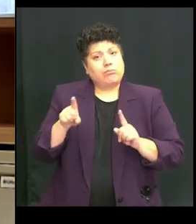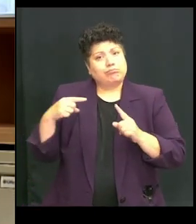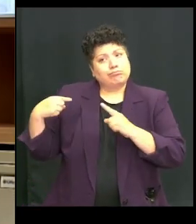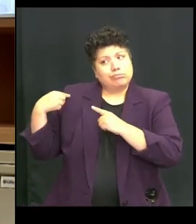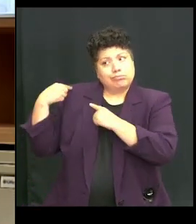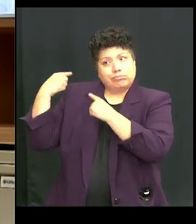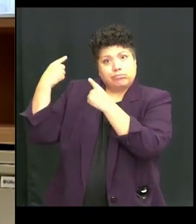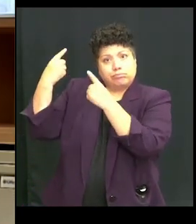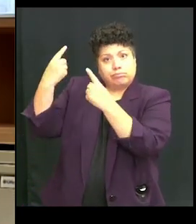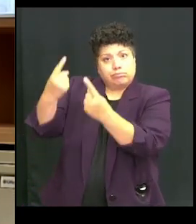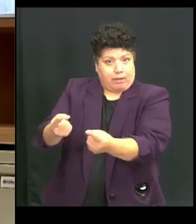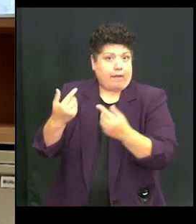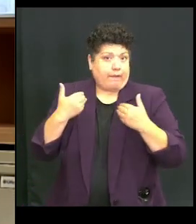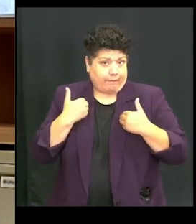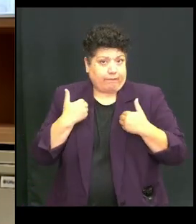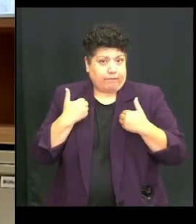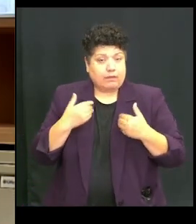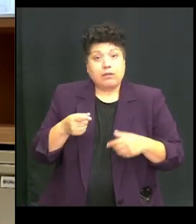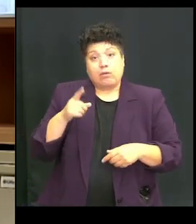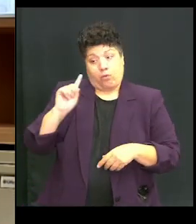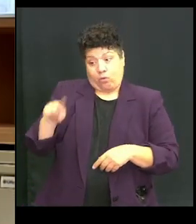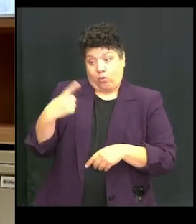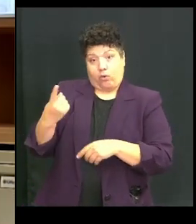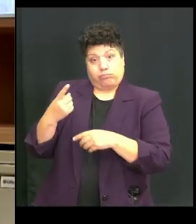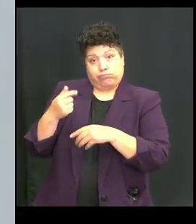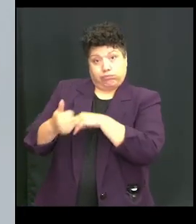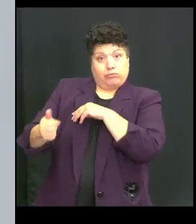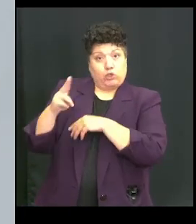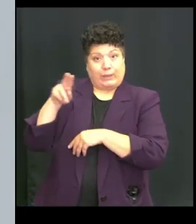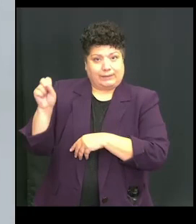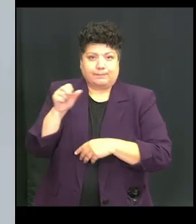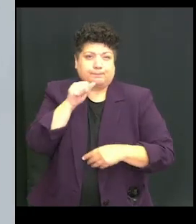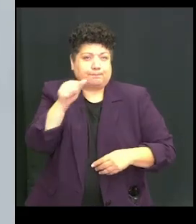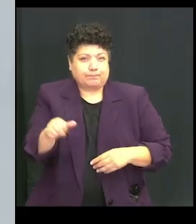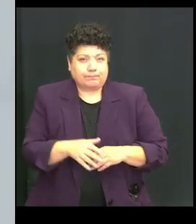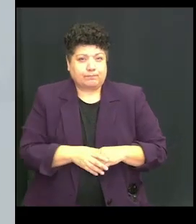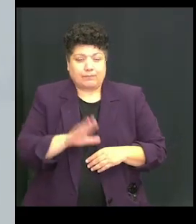that I'm talking about, I don't think it comes from the US. That's really fascinating what you said about Quebec there.